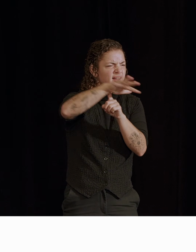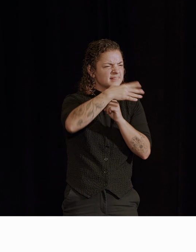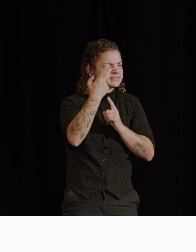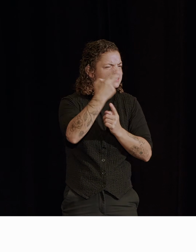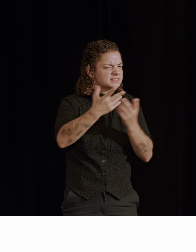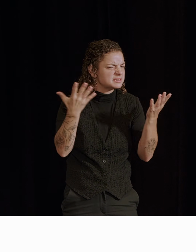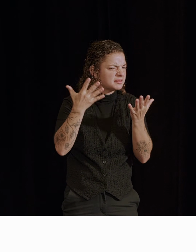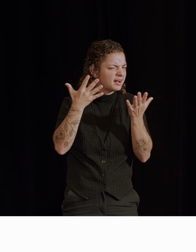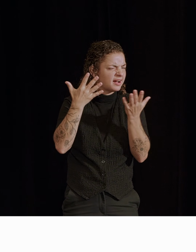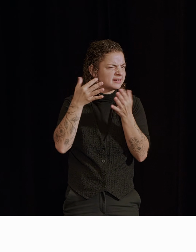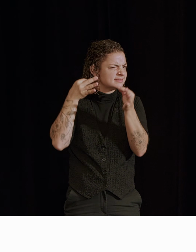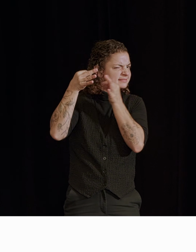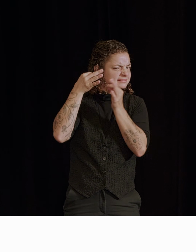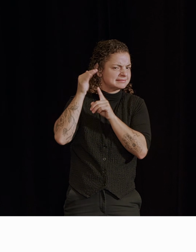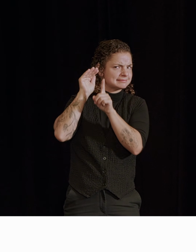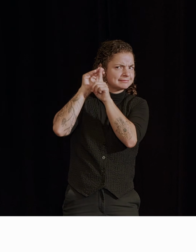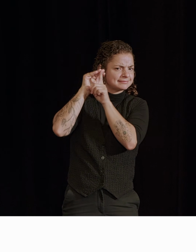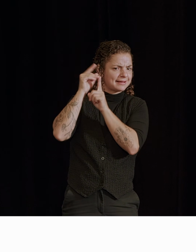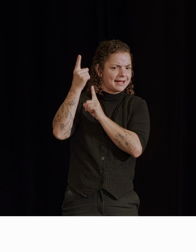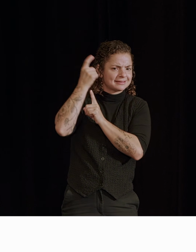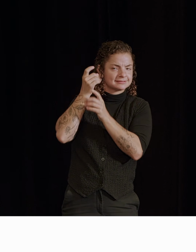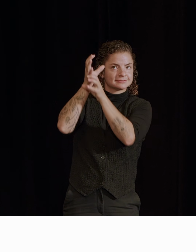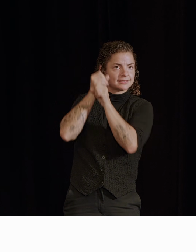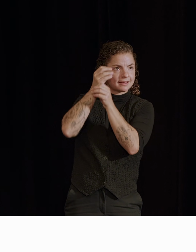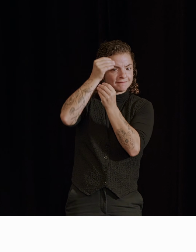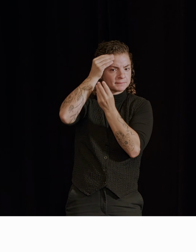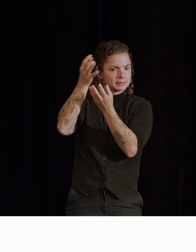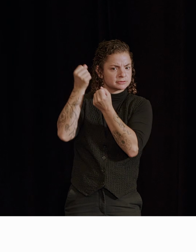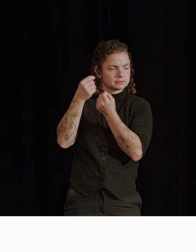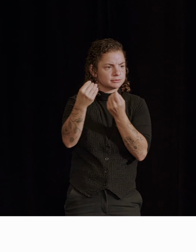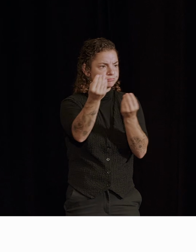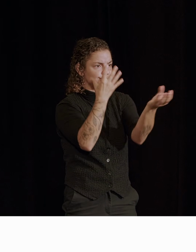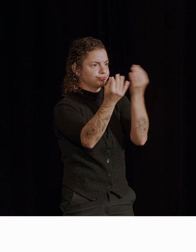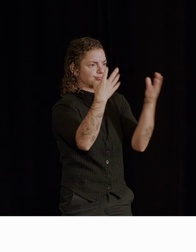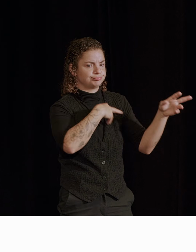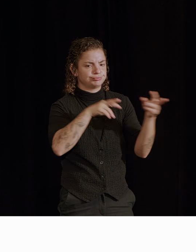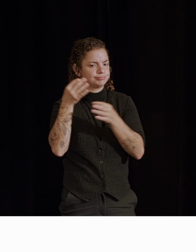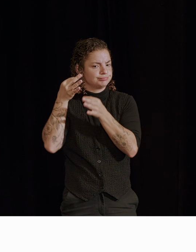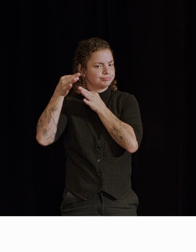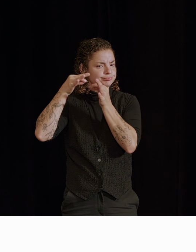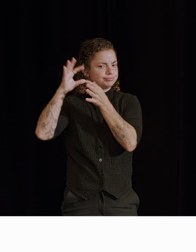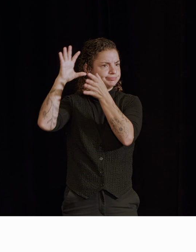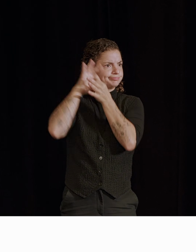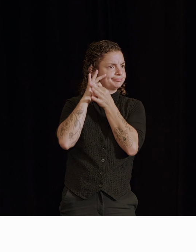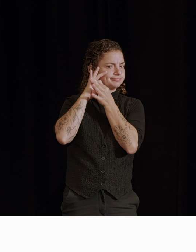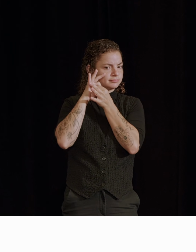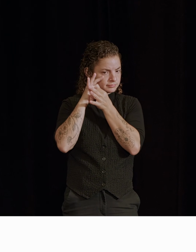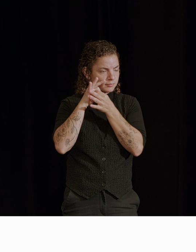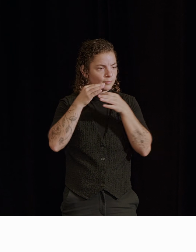They can stay oriented to their surroundings while accessing digital assistance.